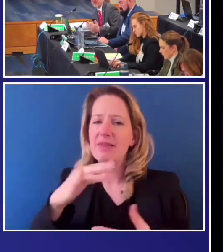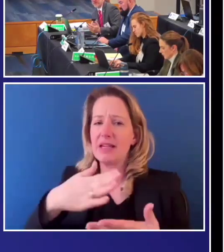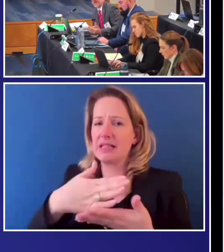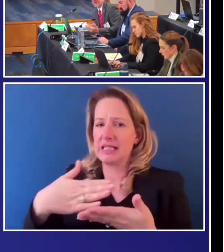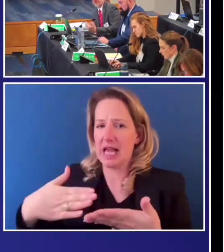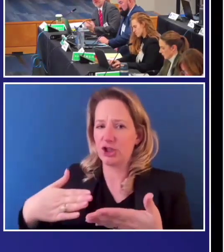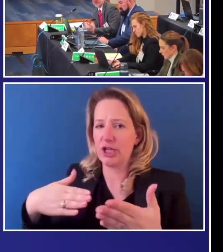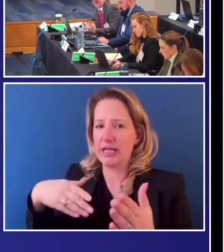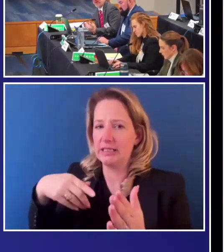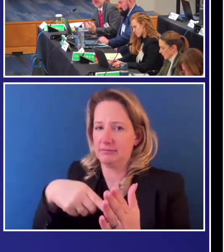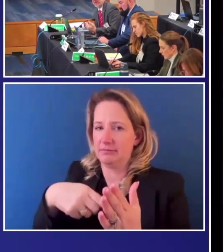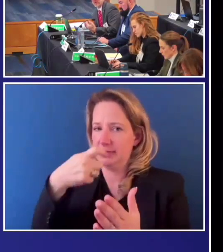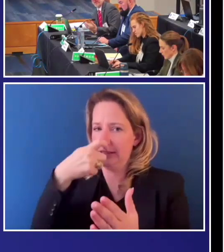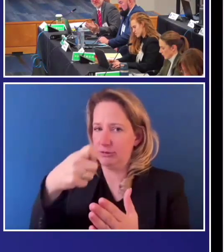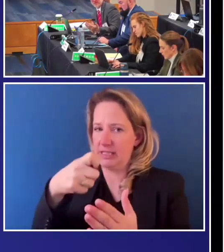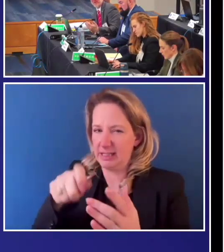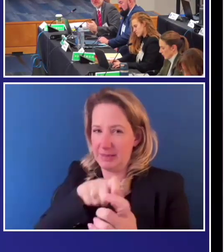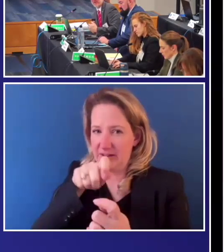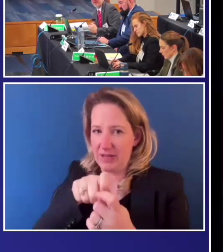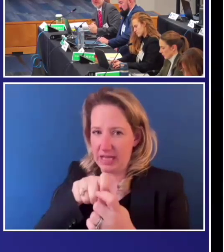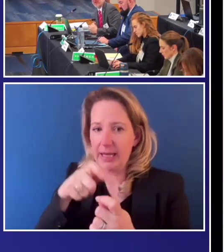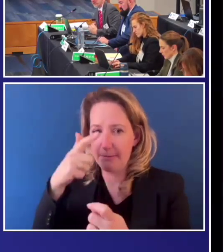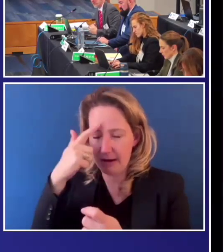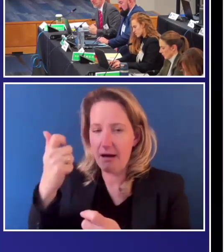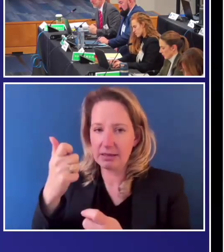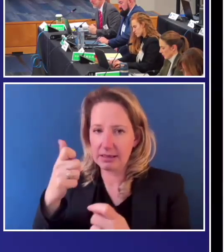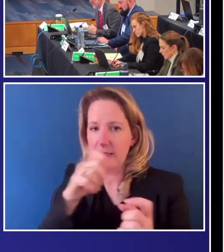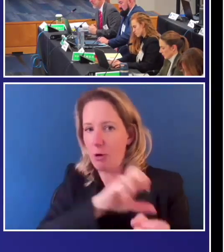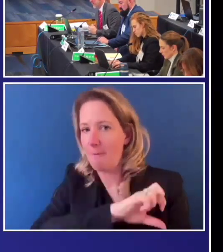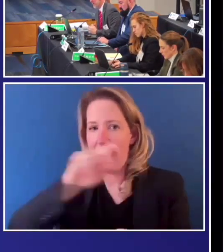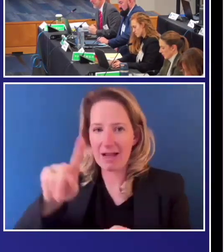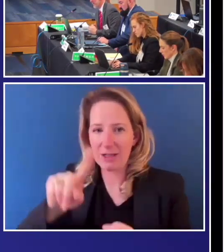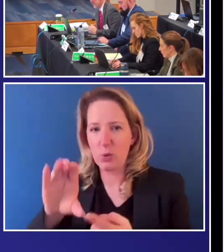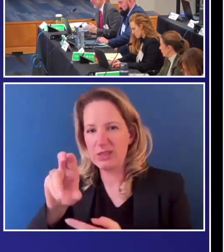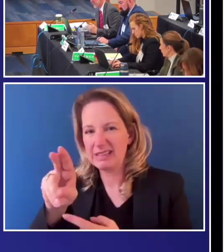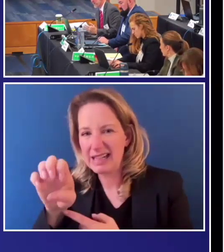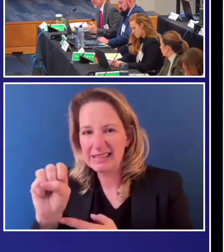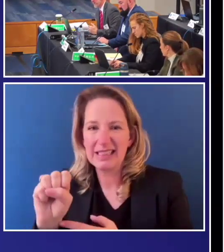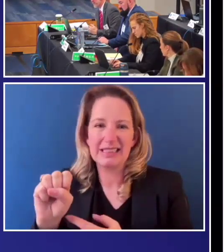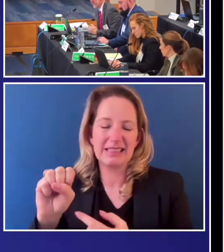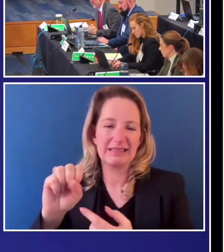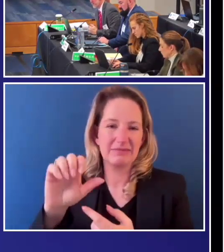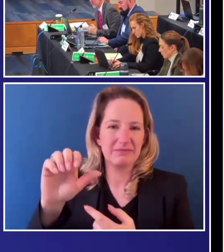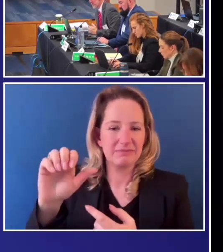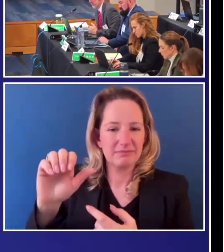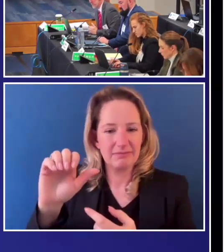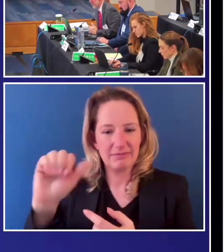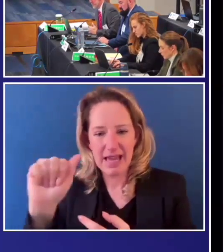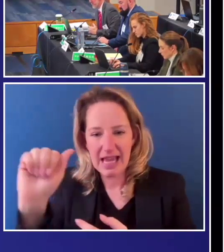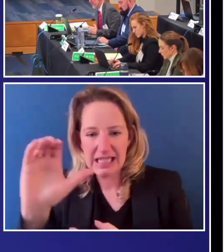connects us back to census ACS in a lot of ways. First, I want to start with the section on credential level.